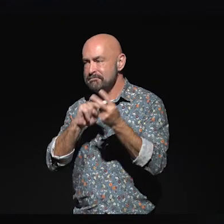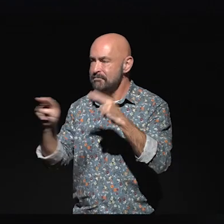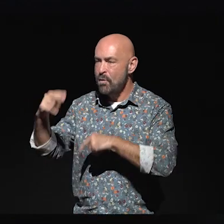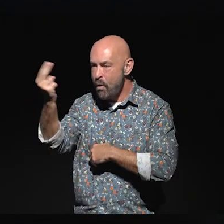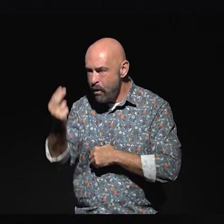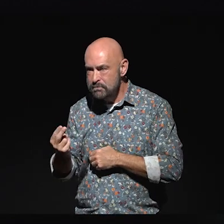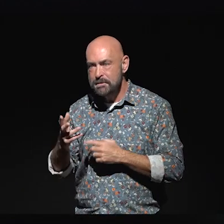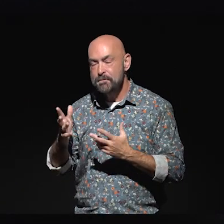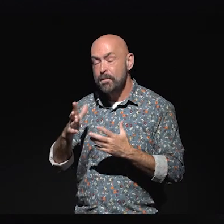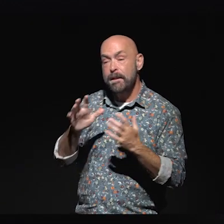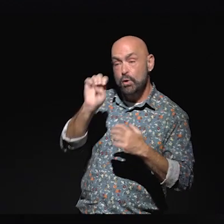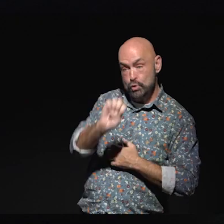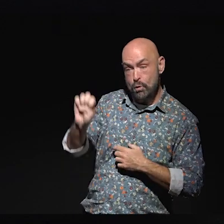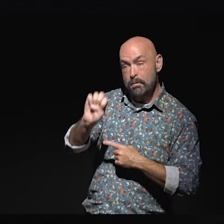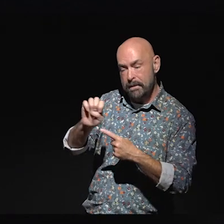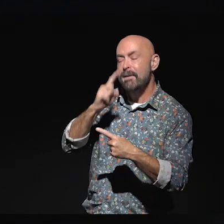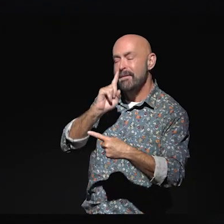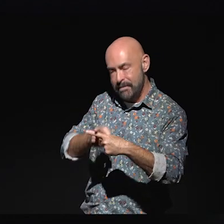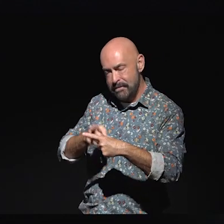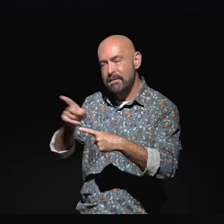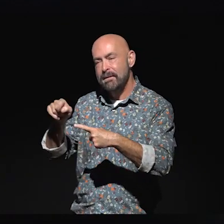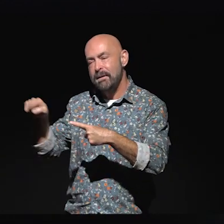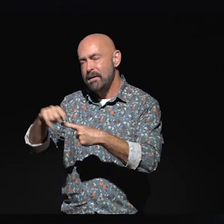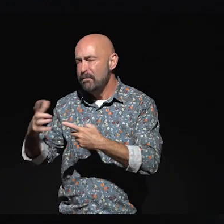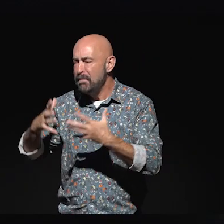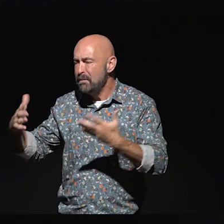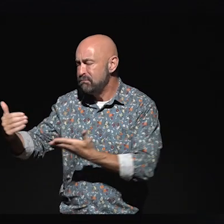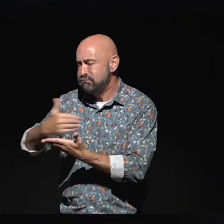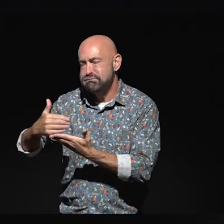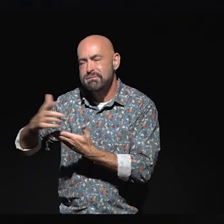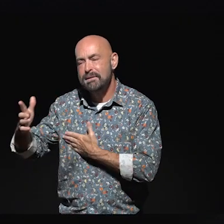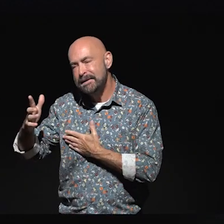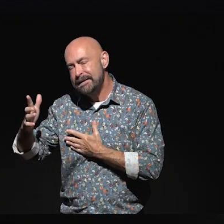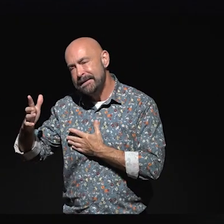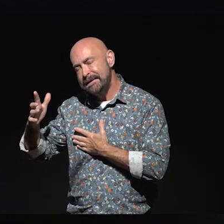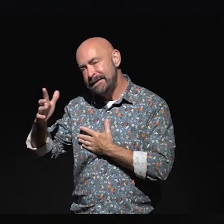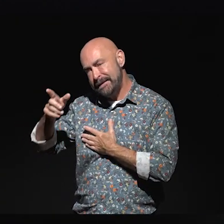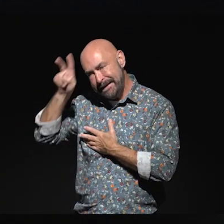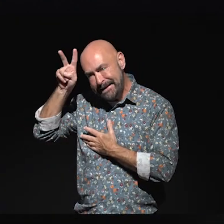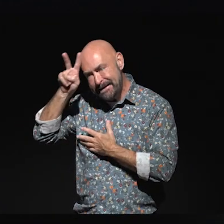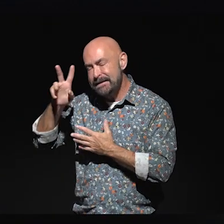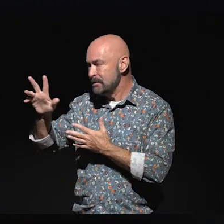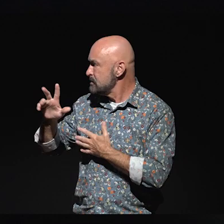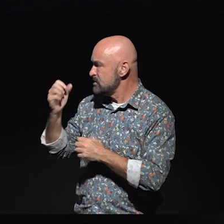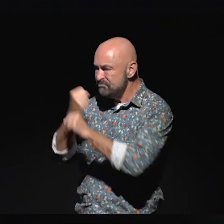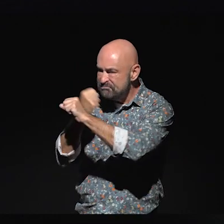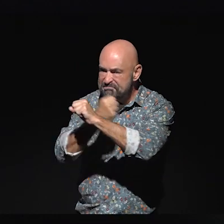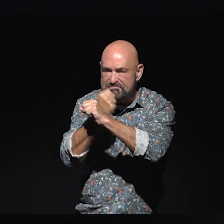not only European, but also one of the great collections of Indian sculpture in the world,